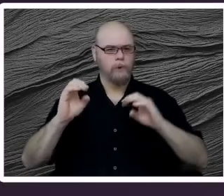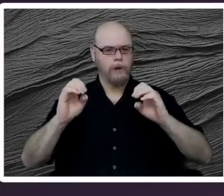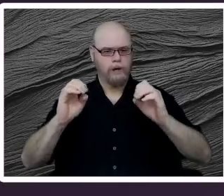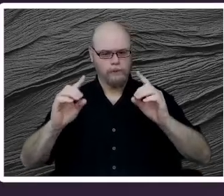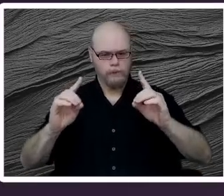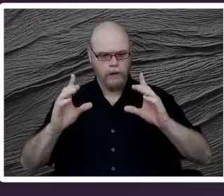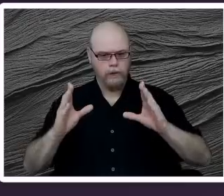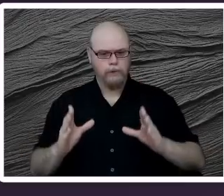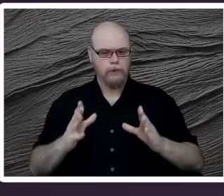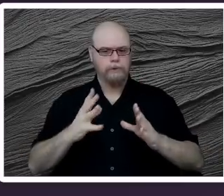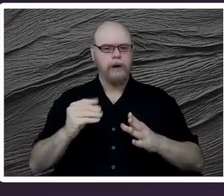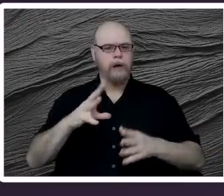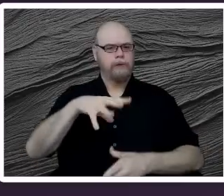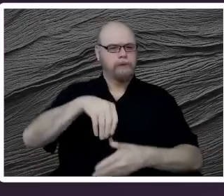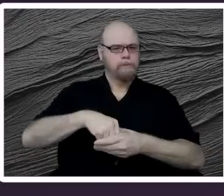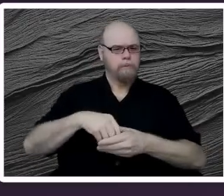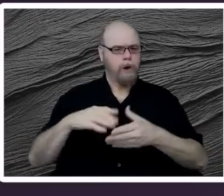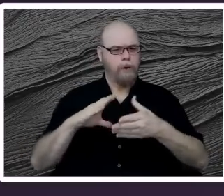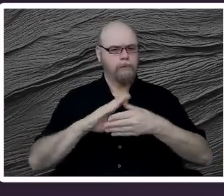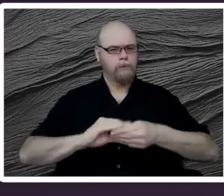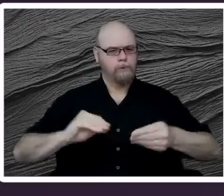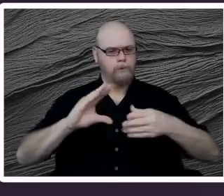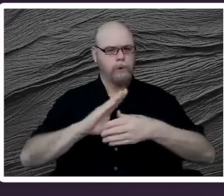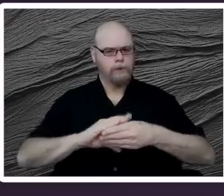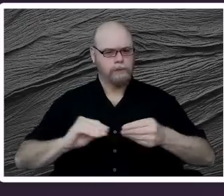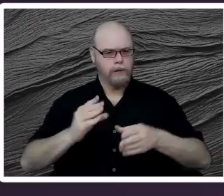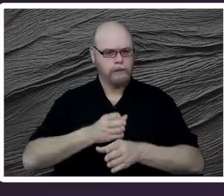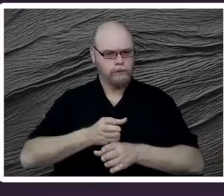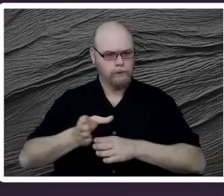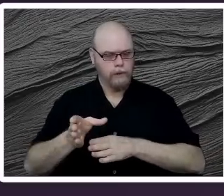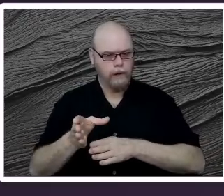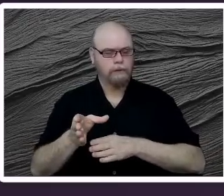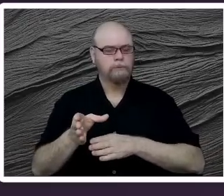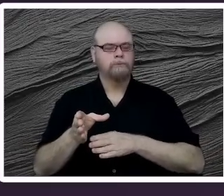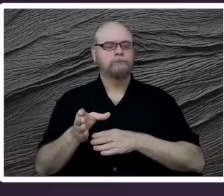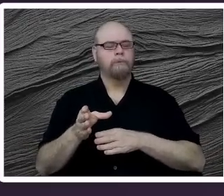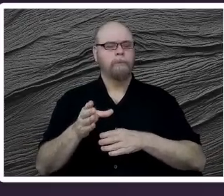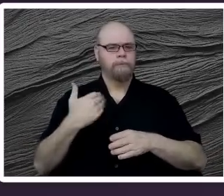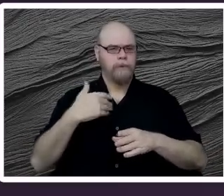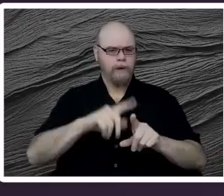track, which emphasizes the importance of diverse perspectives in storytelling.